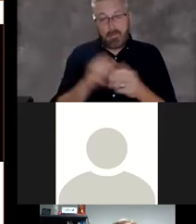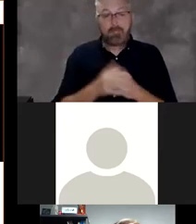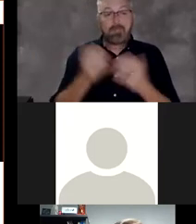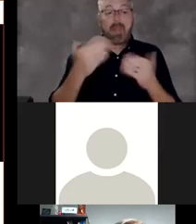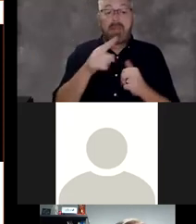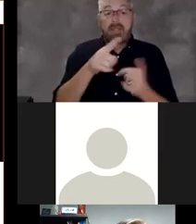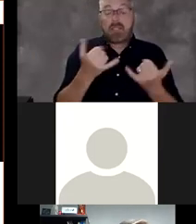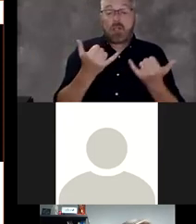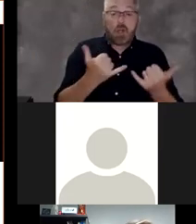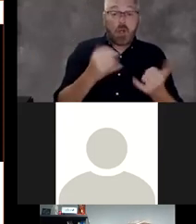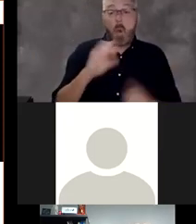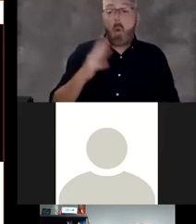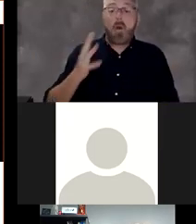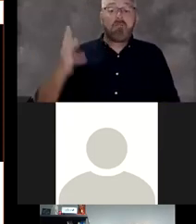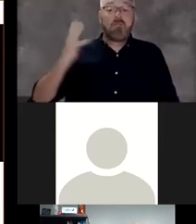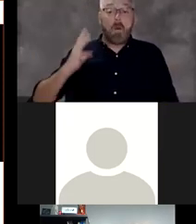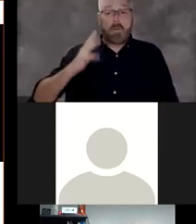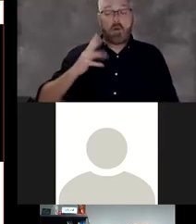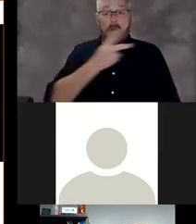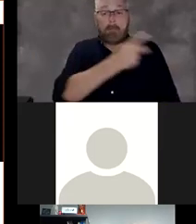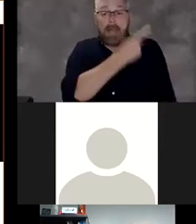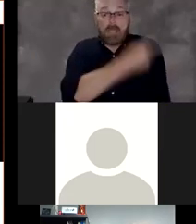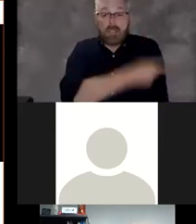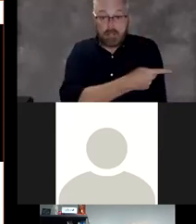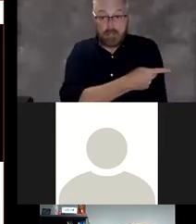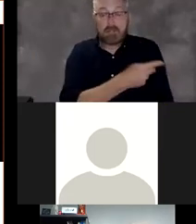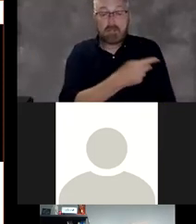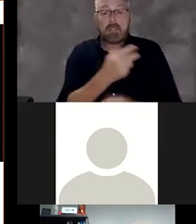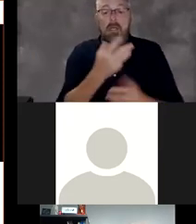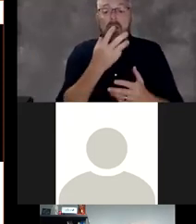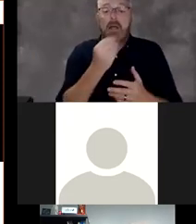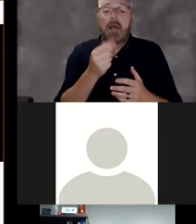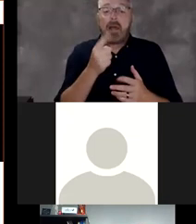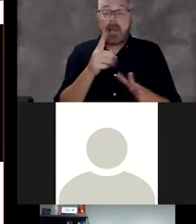PATIENT, AND THE ACTIONS WOULD BE FOR THE PURPOSE OF SEXUAL